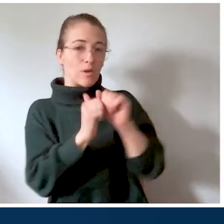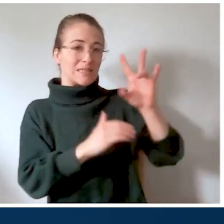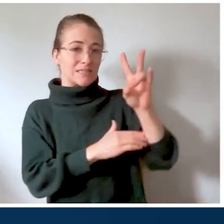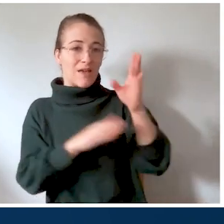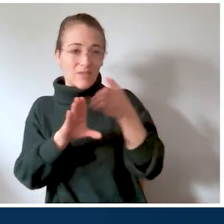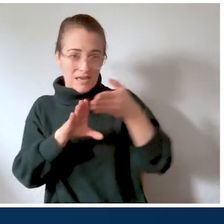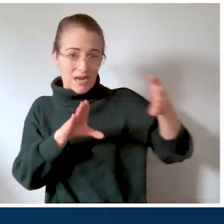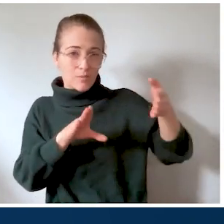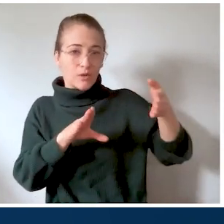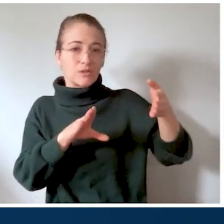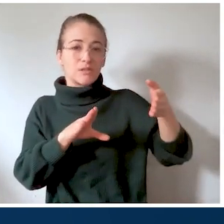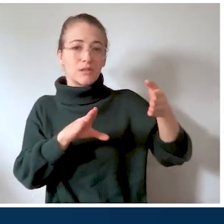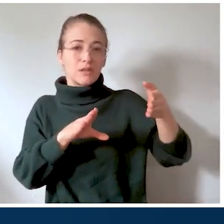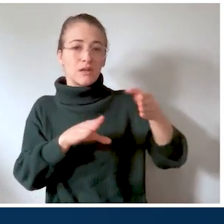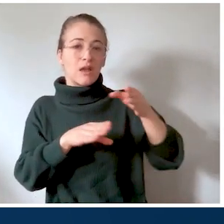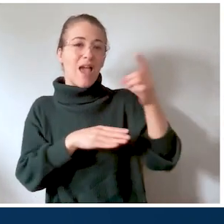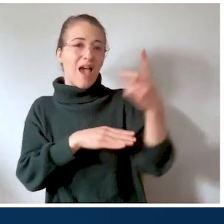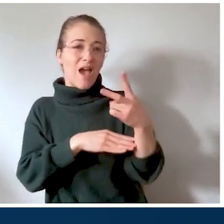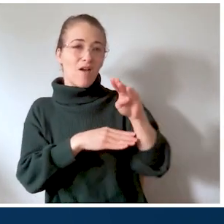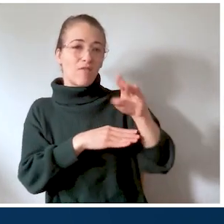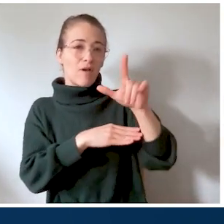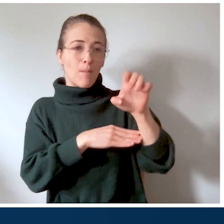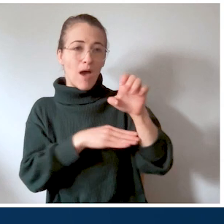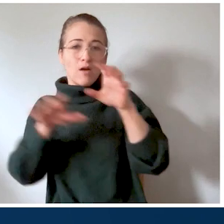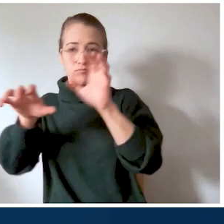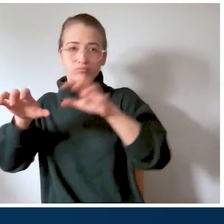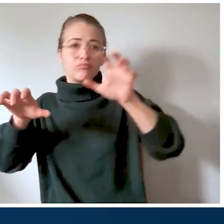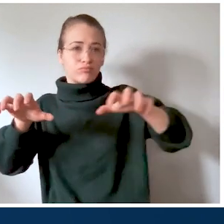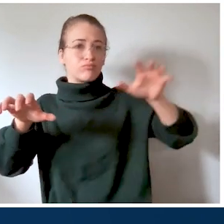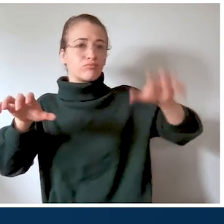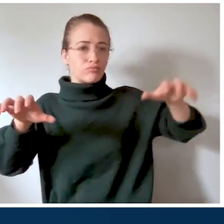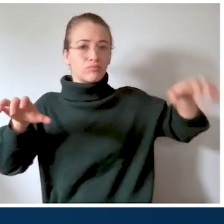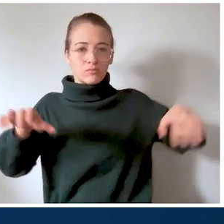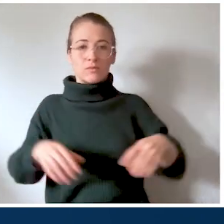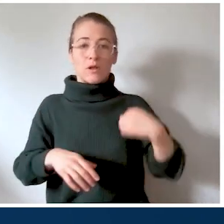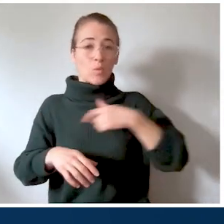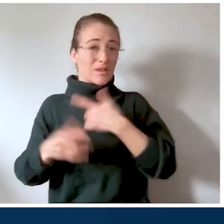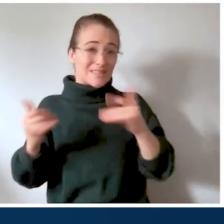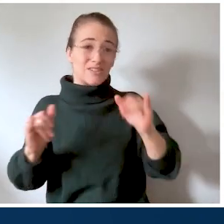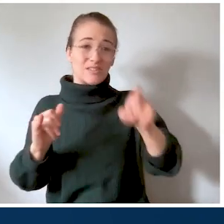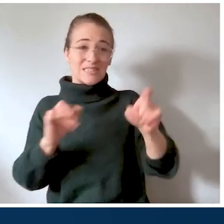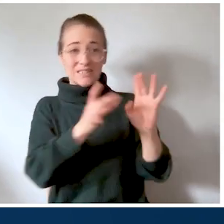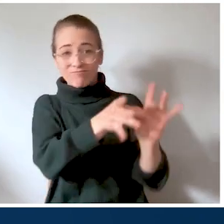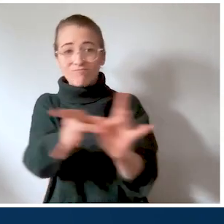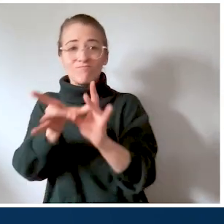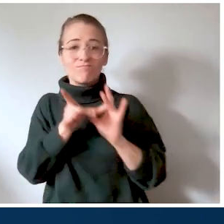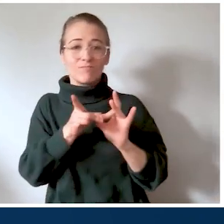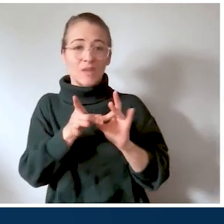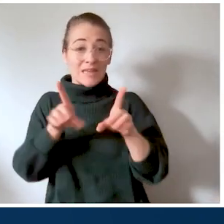who were about a half a mile apart from each other. We still needed to connect because actually the distance between us